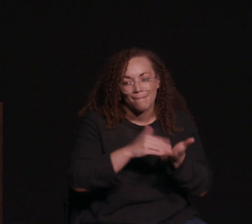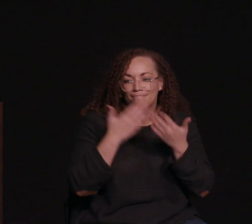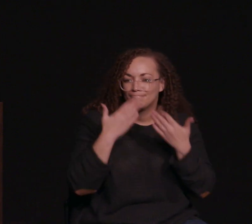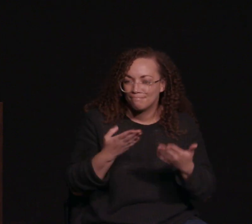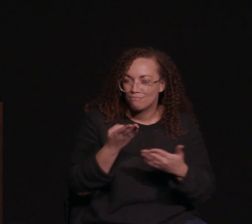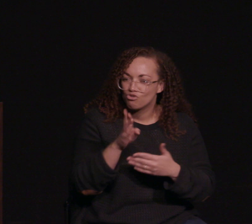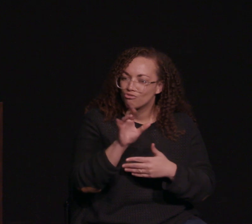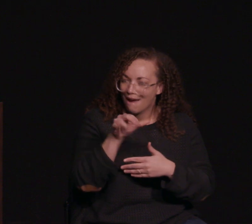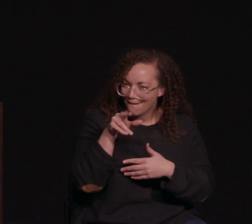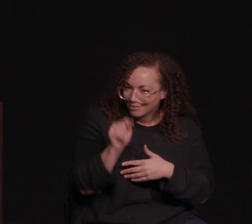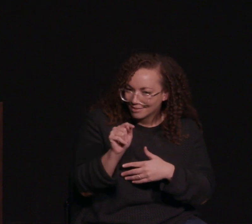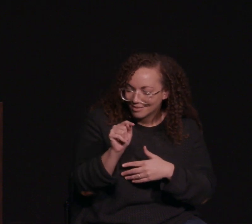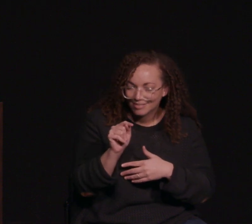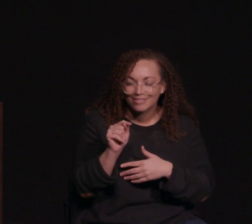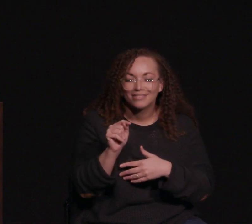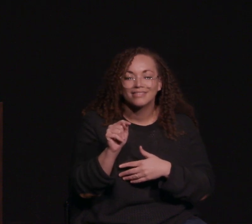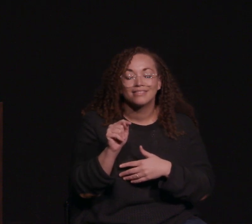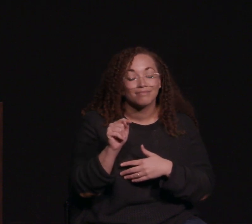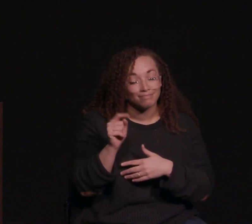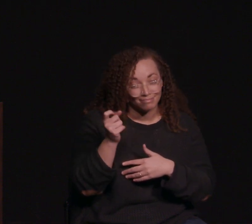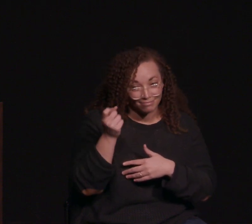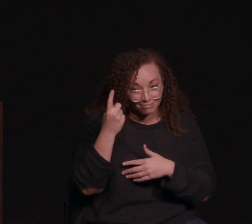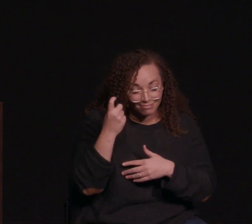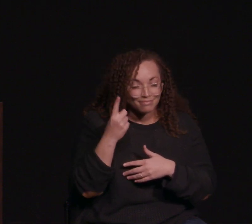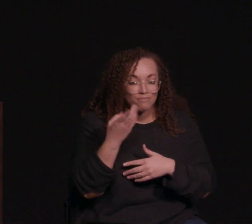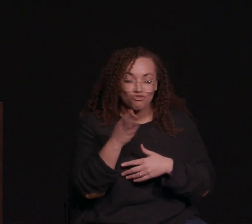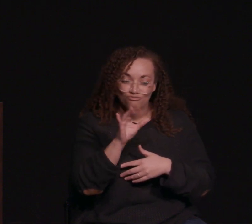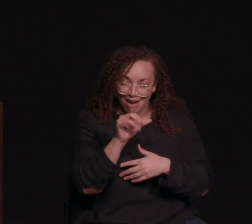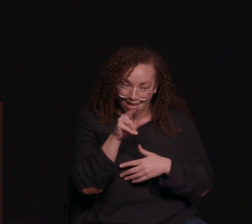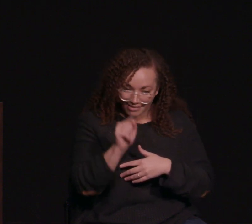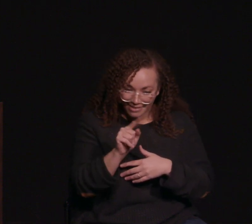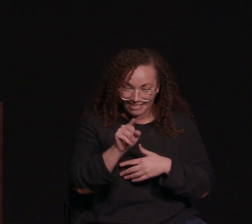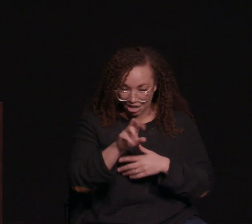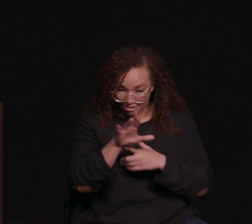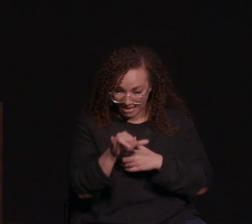Now, Bryant Terry is an award-winning author,